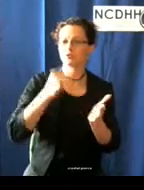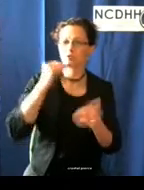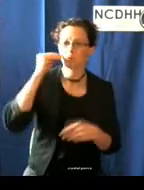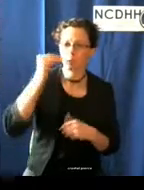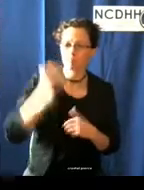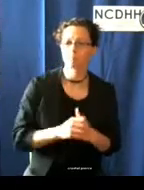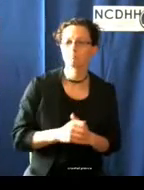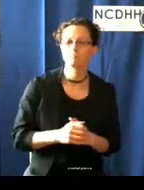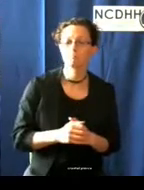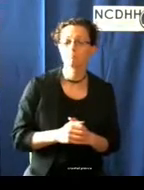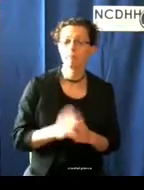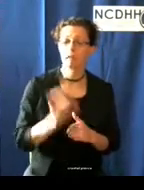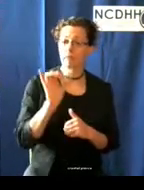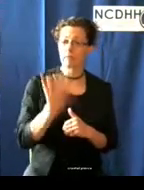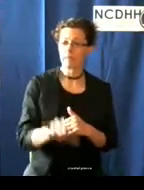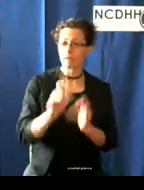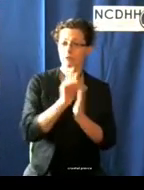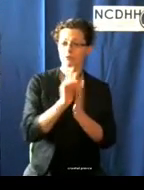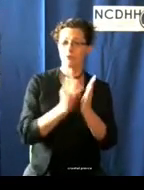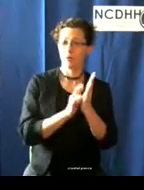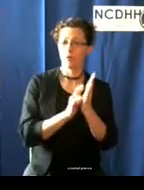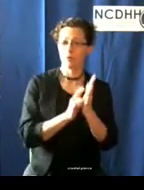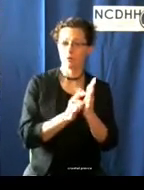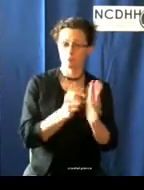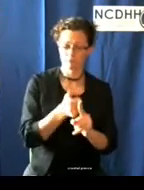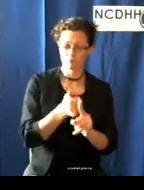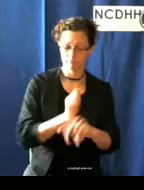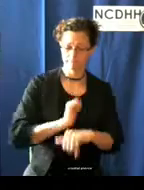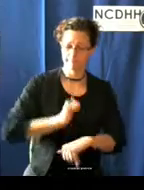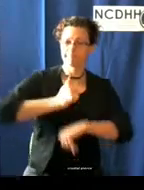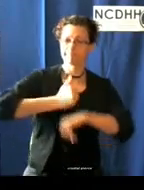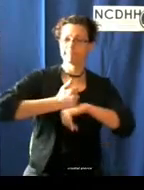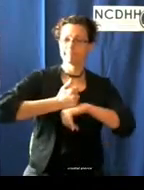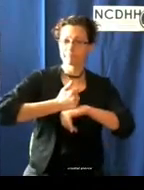THIS LAW WAS ENACTED TO ENSURE THAT PEOPLE WHO FEEL UNCOMFORTABLE